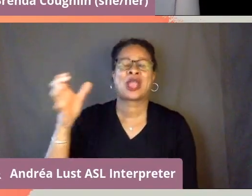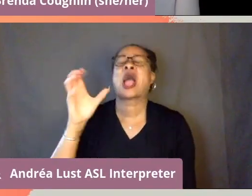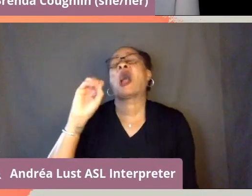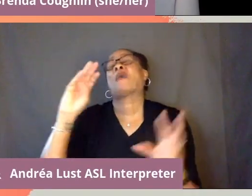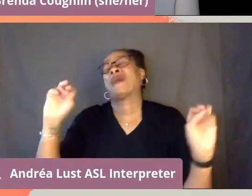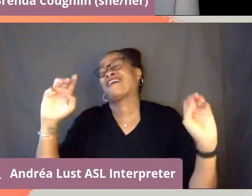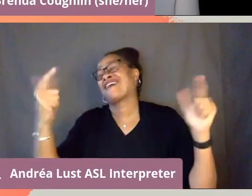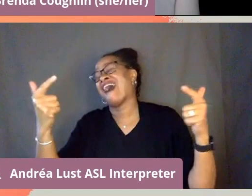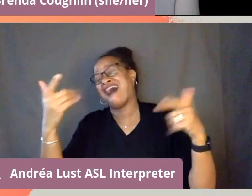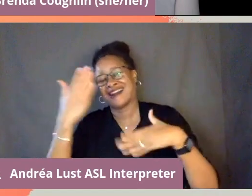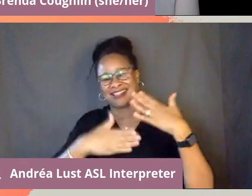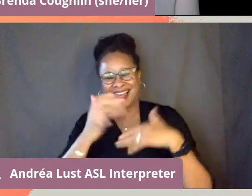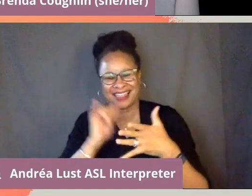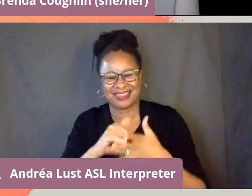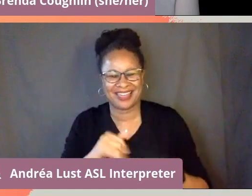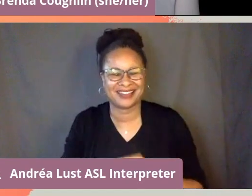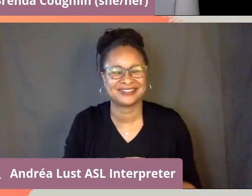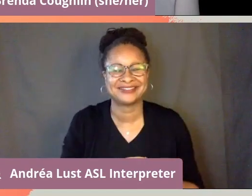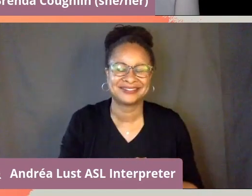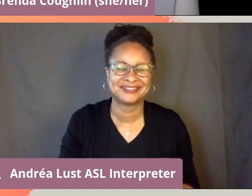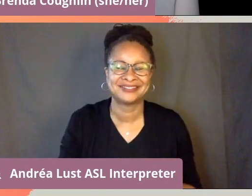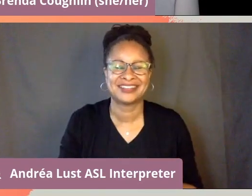So that's Denise and Neil Jacobson.